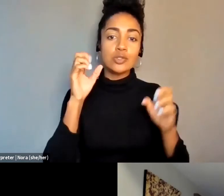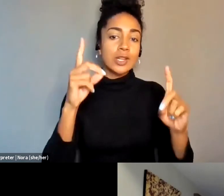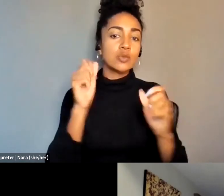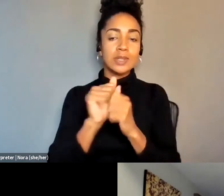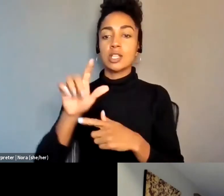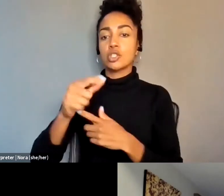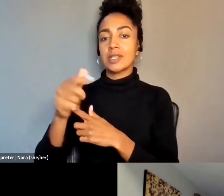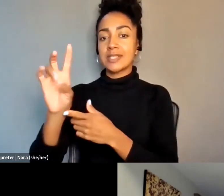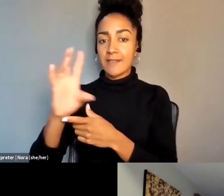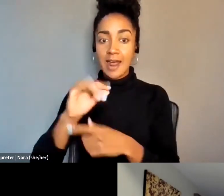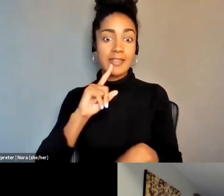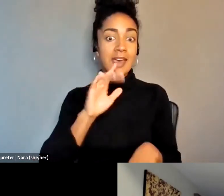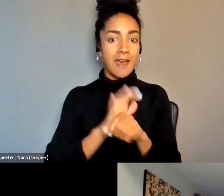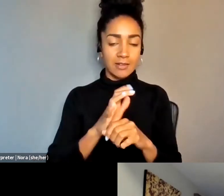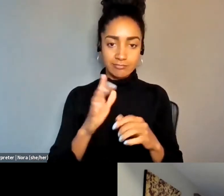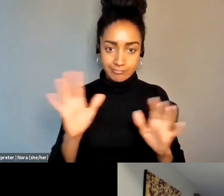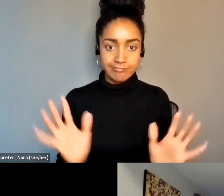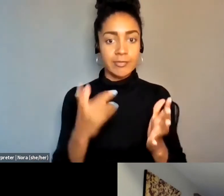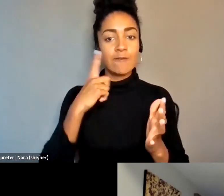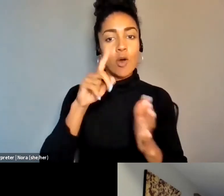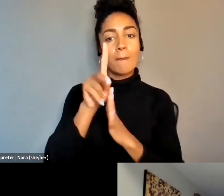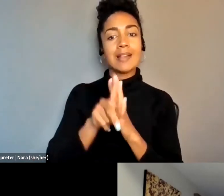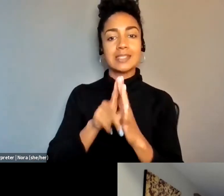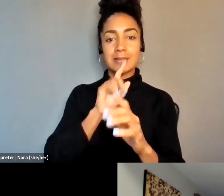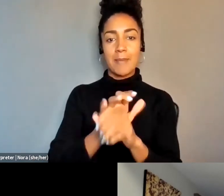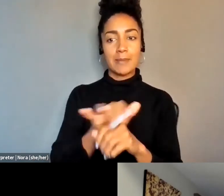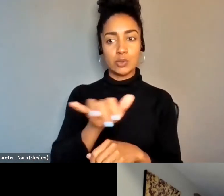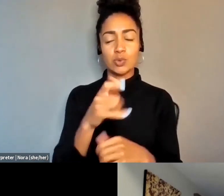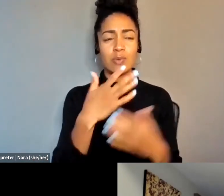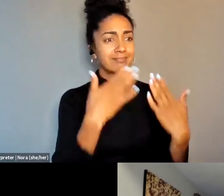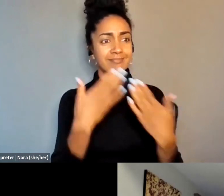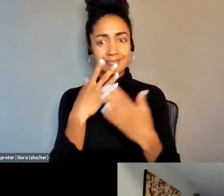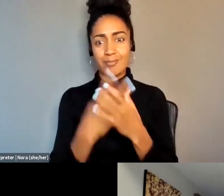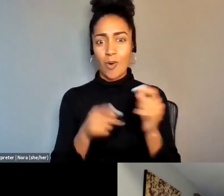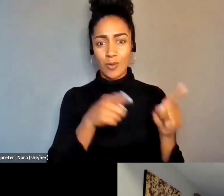So a big thank you to both organizations for those efforts and for setting bold targets to rally around.